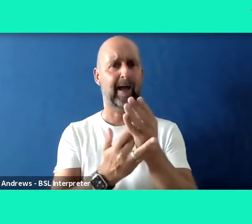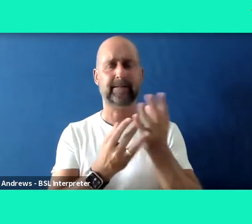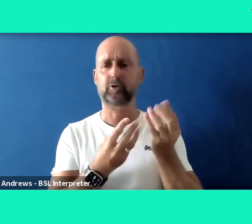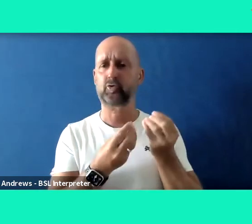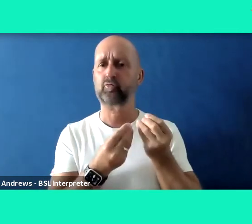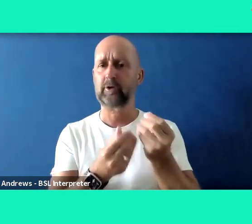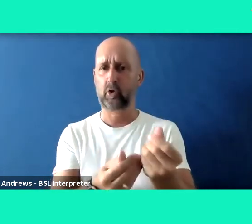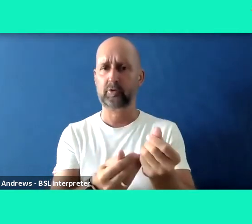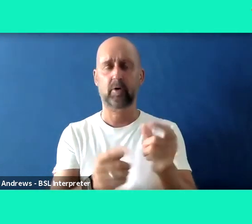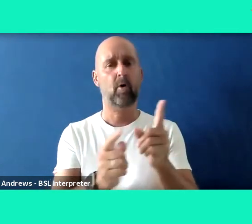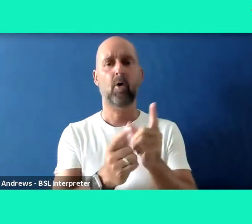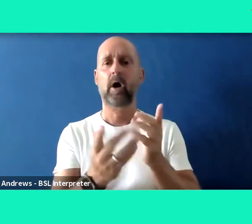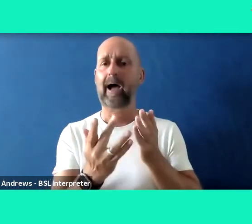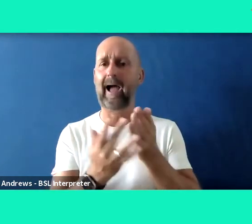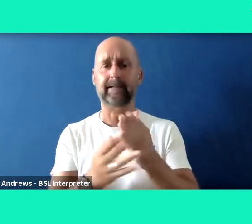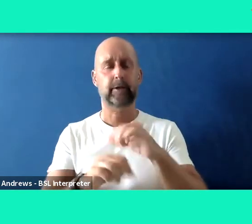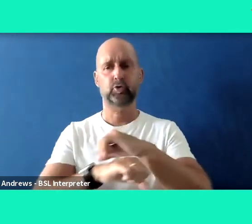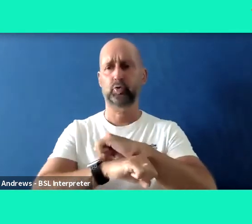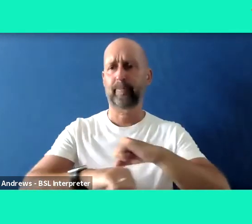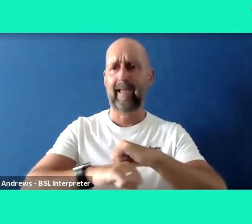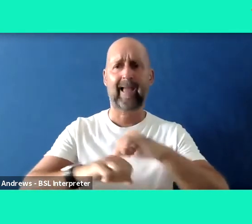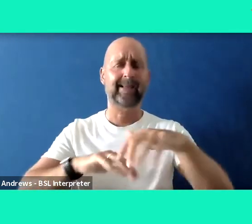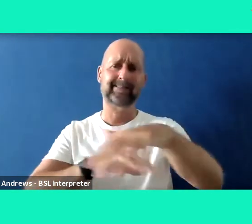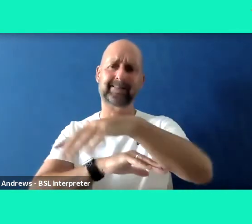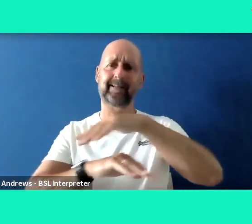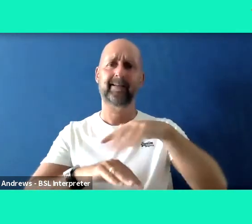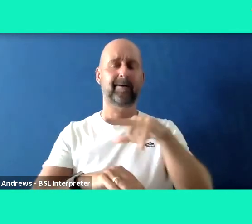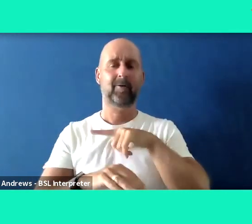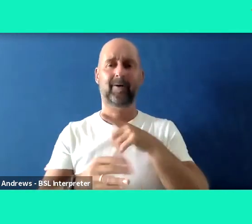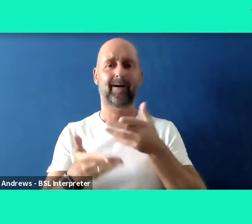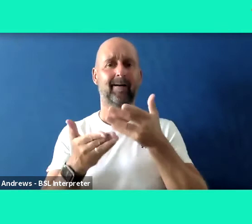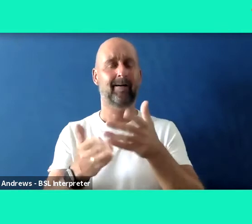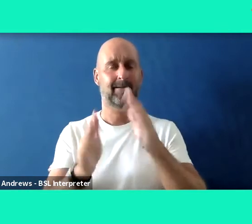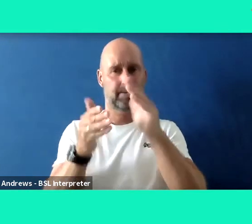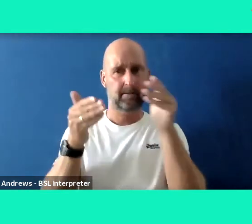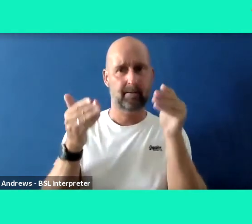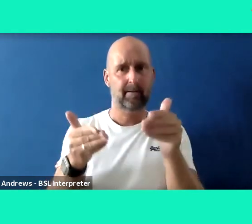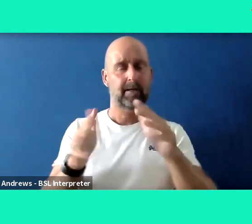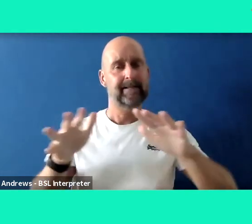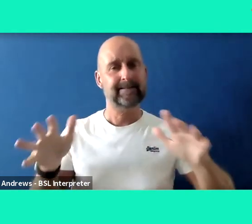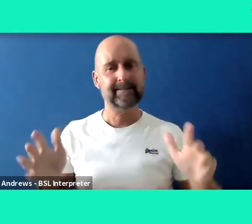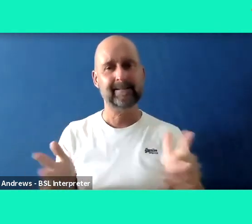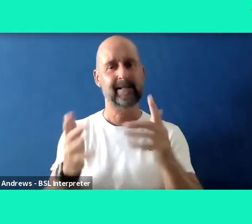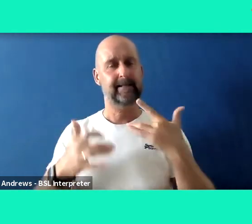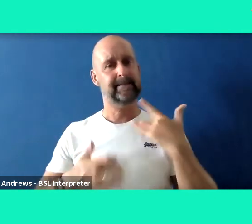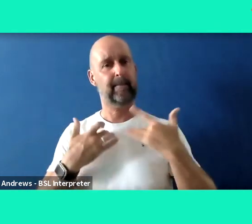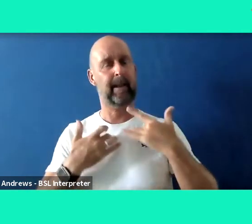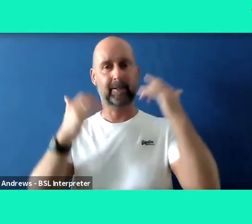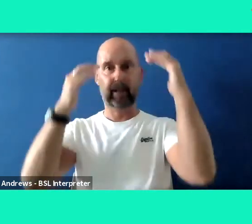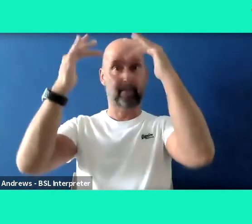and access to spaces that optimise and centre and stimulate our imagination – this is where